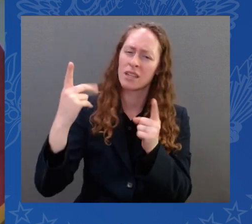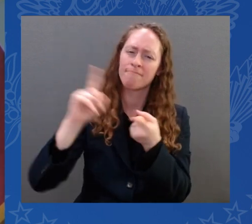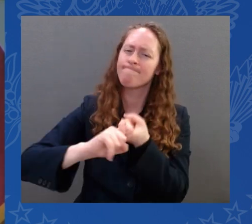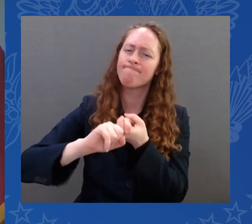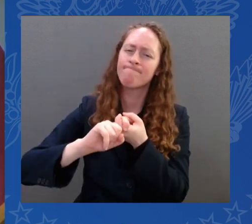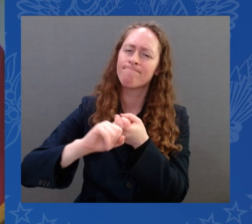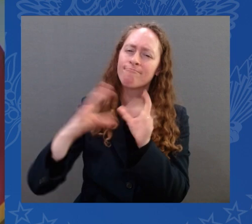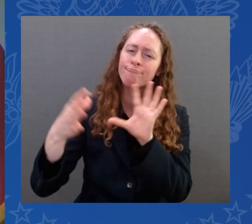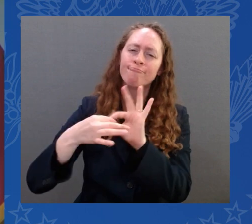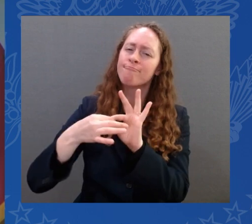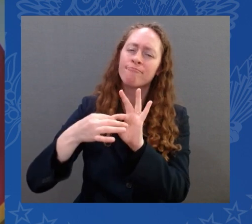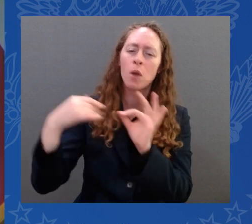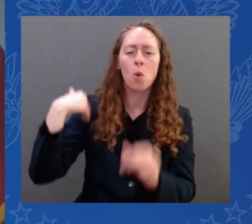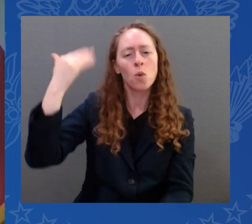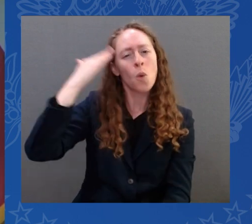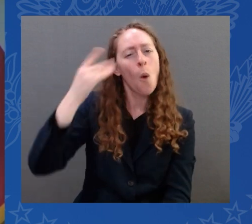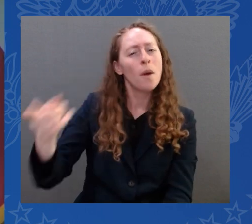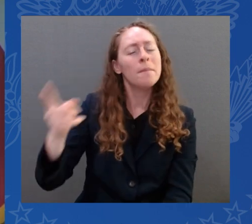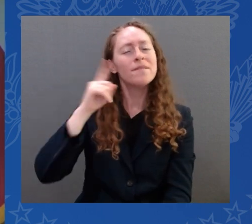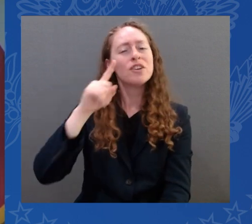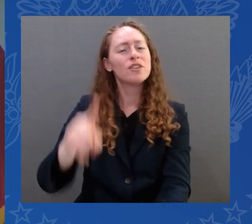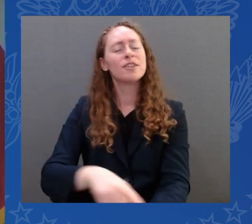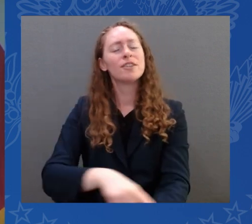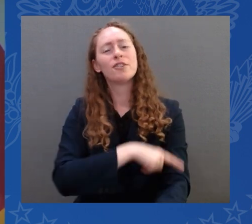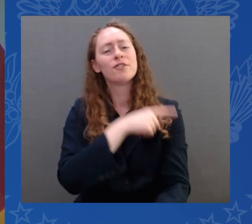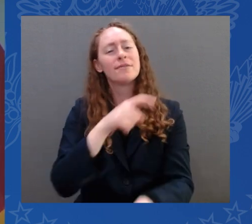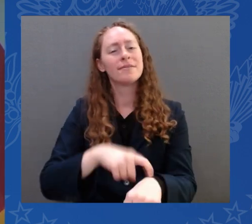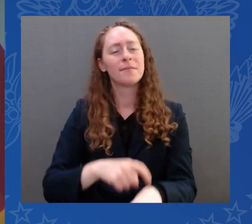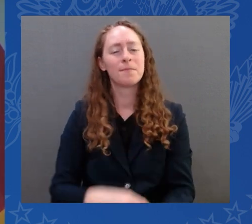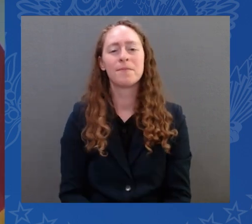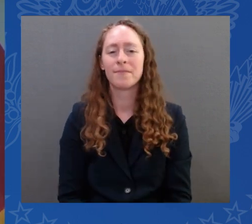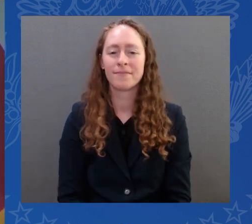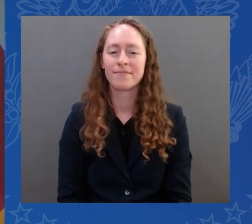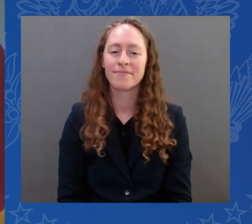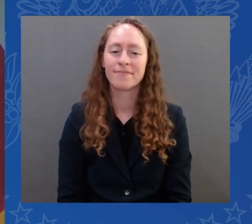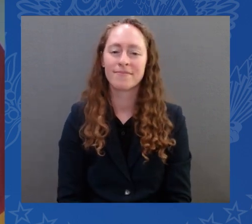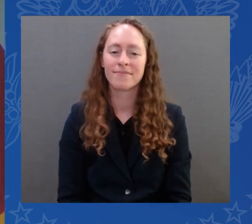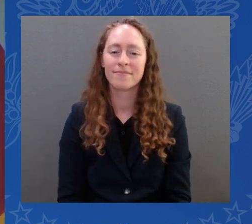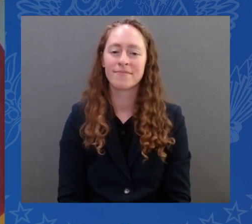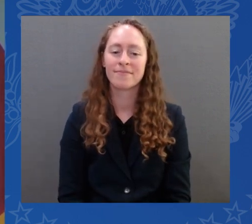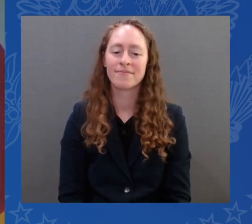In March of 2018, I was honored that John asked me -- because he wasn't physically able --